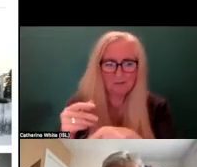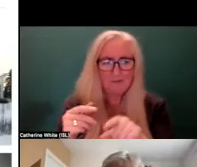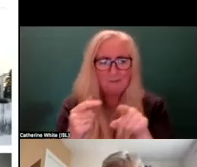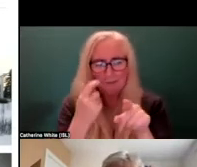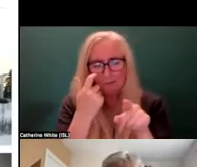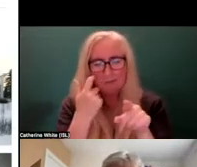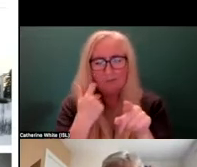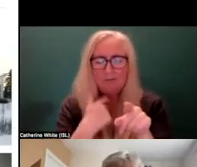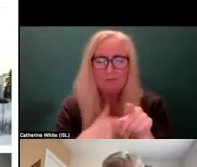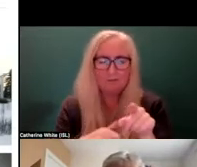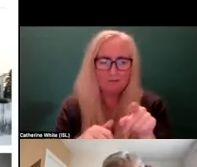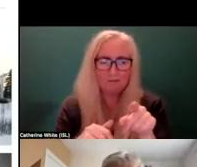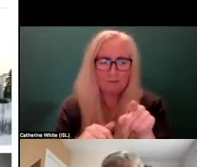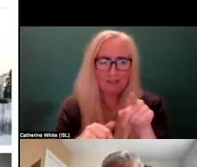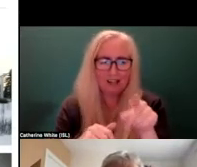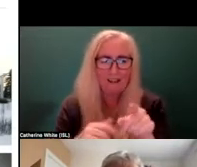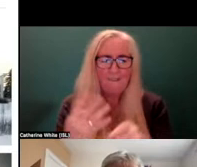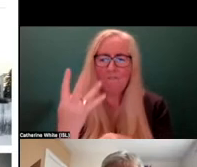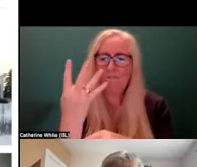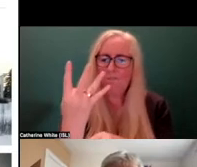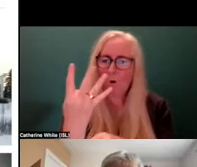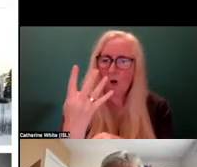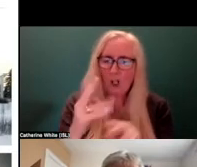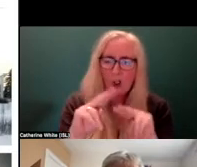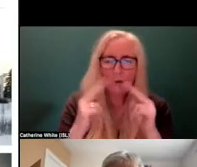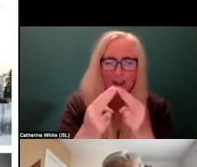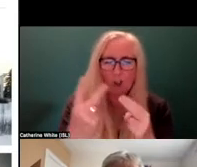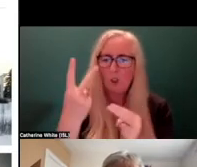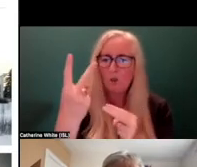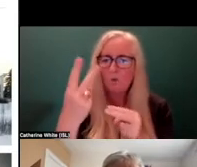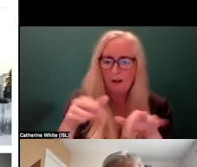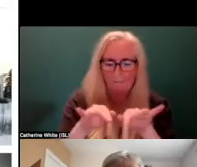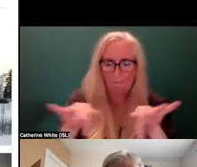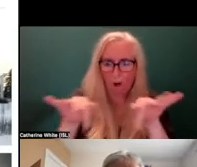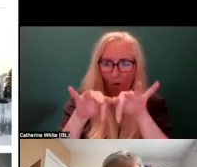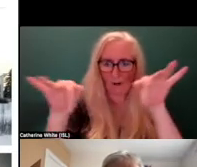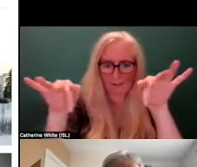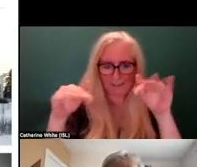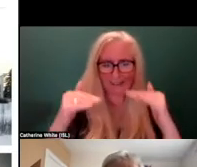and it is four units on two floors.